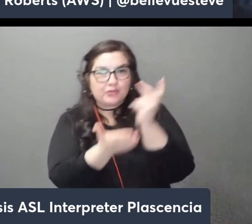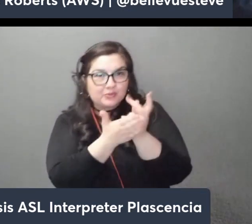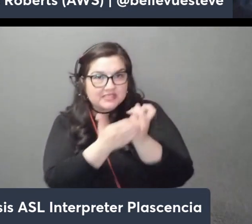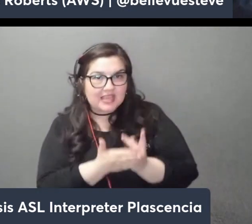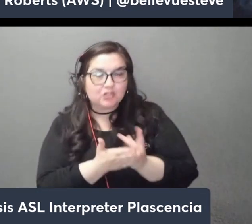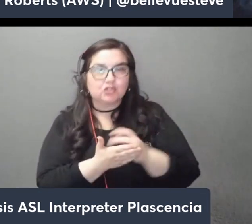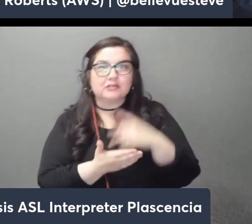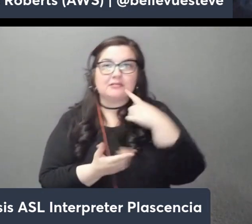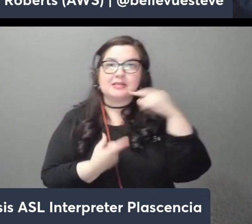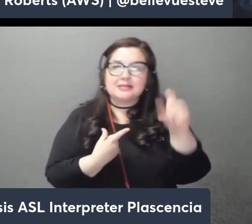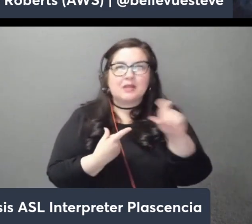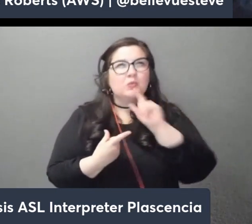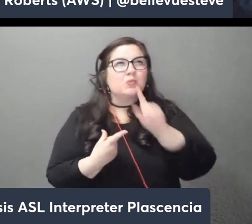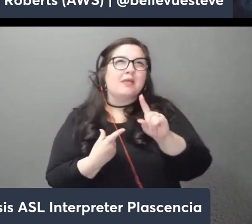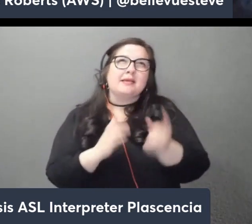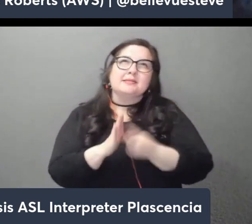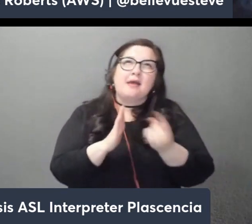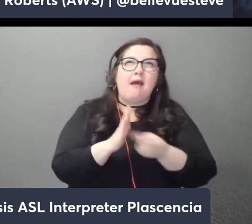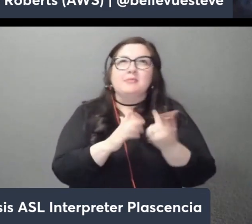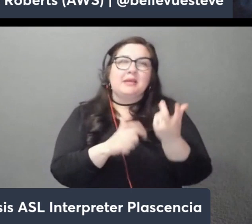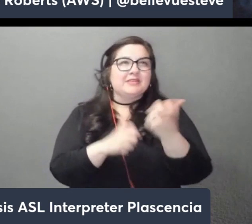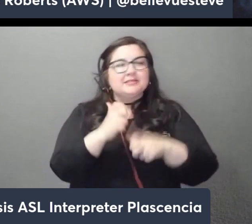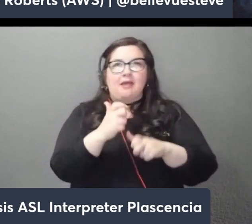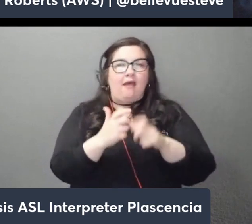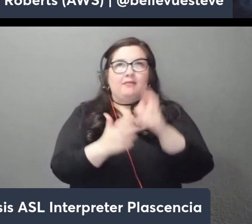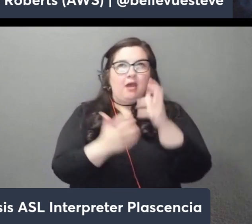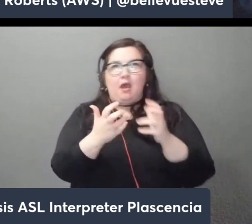It's something that is sometimes hard to get right, and it's something that the cost of getting it wrong